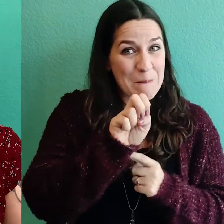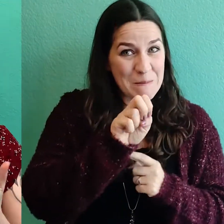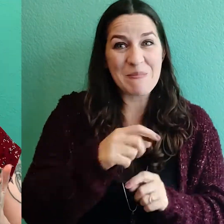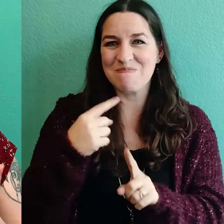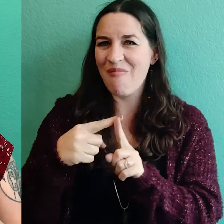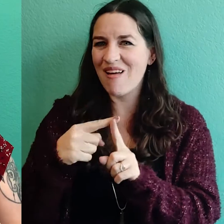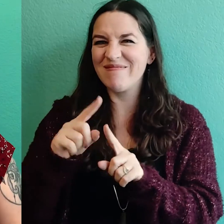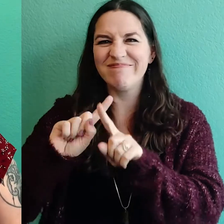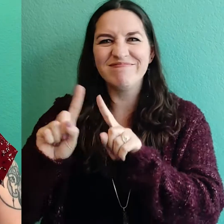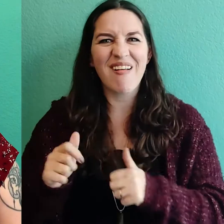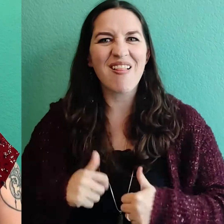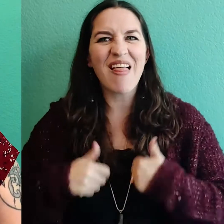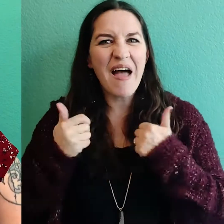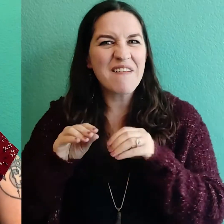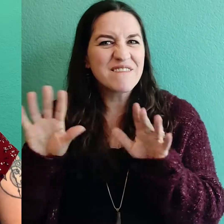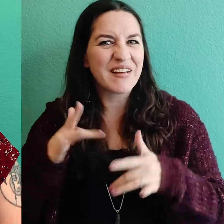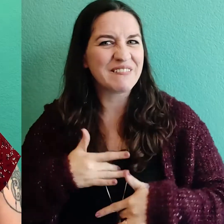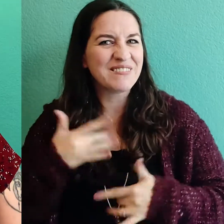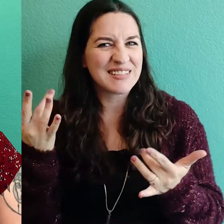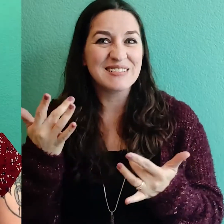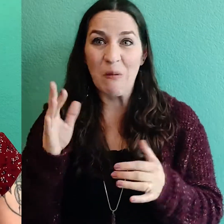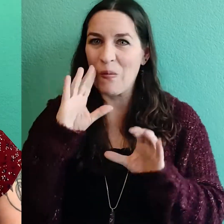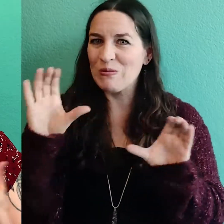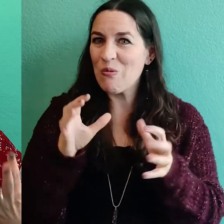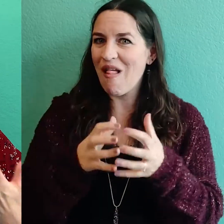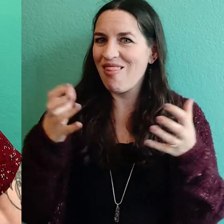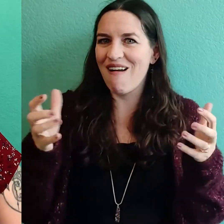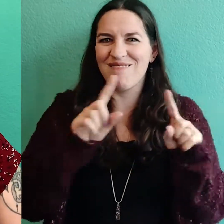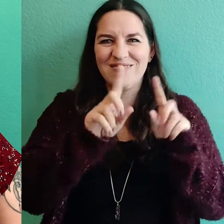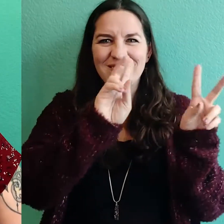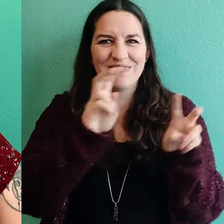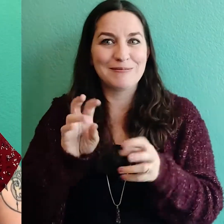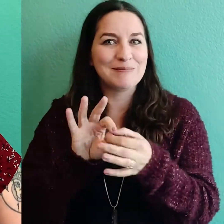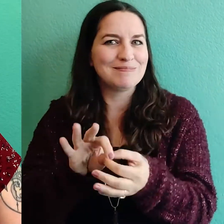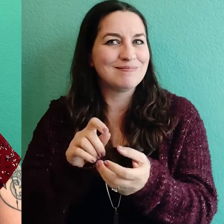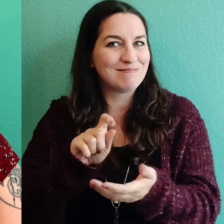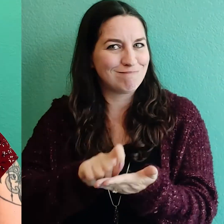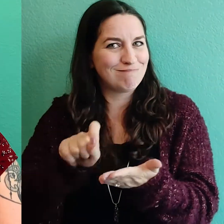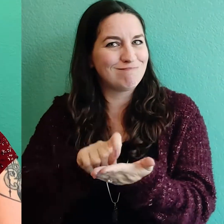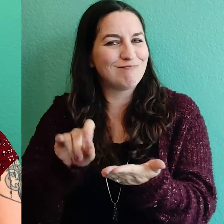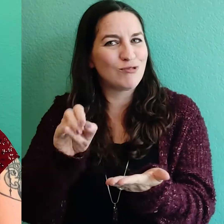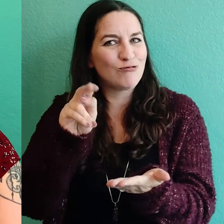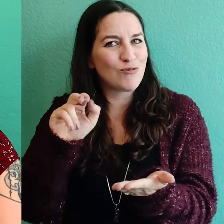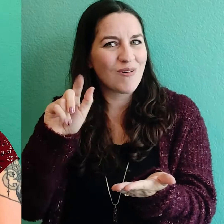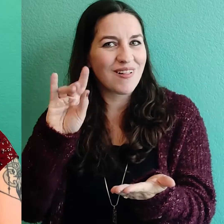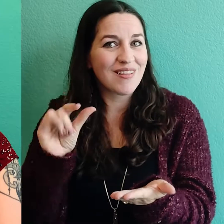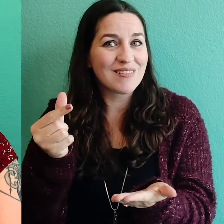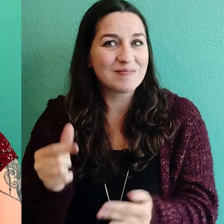coming up over the next month, as well as our live events and things that we've got going on because we're going to be doing a lot about journaling.